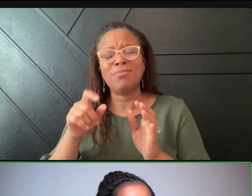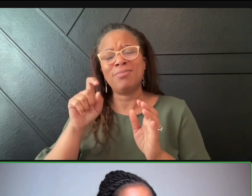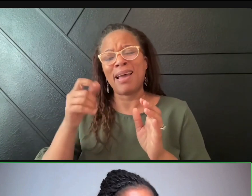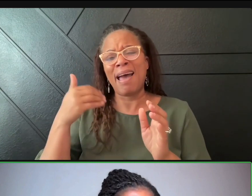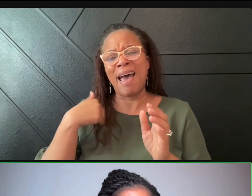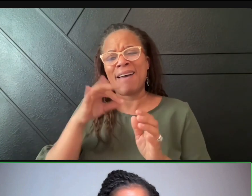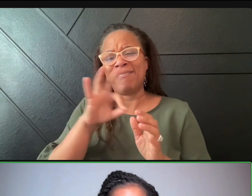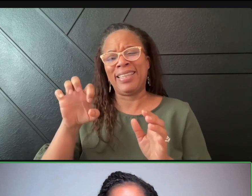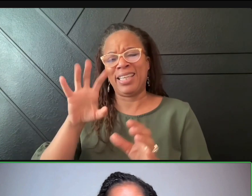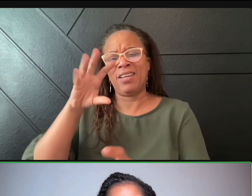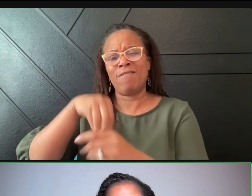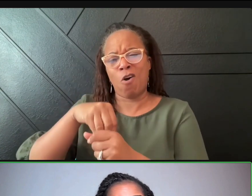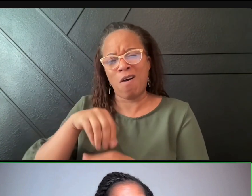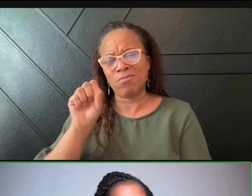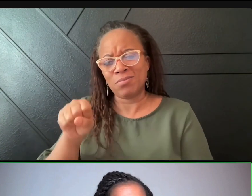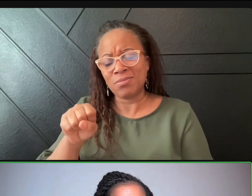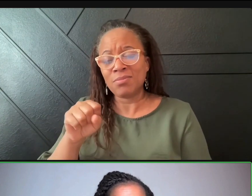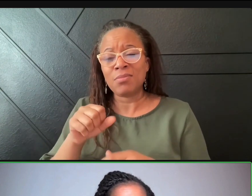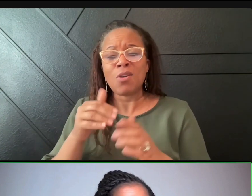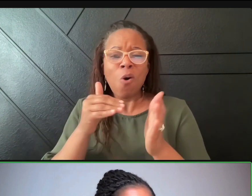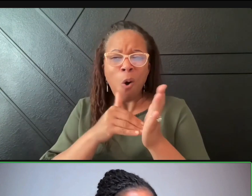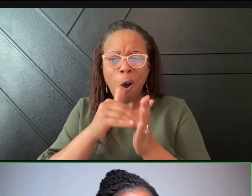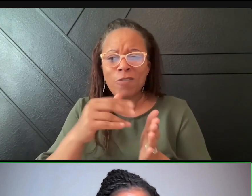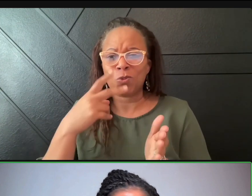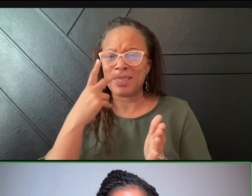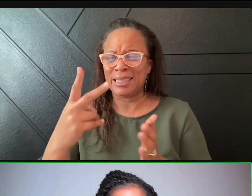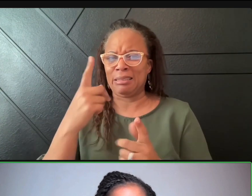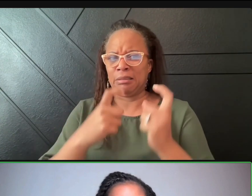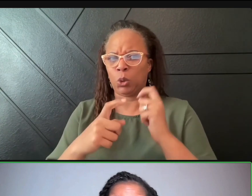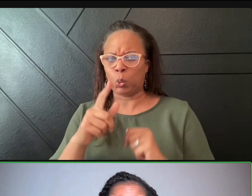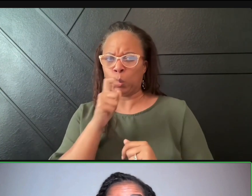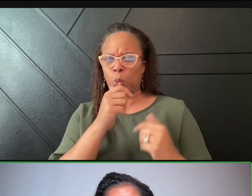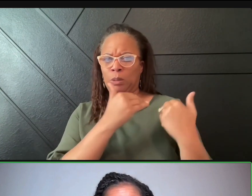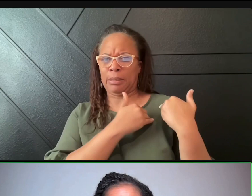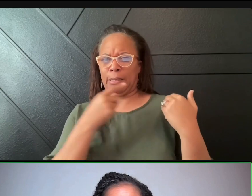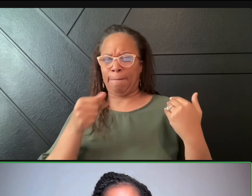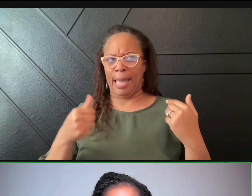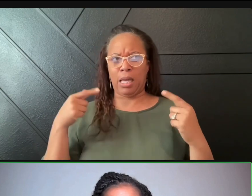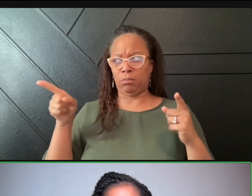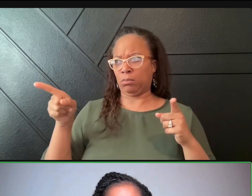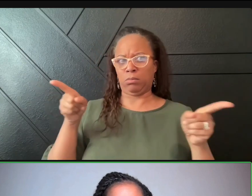That may be interpreters, hiring them, a captionist. There are fees involved.